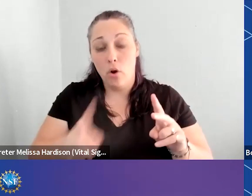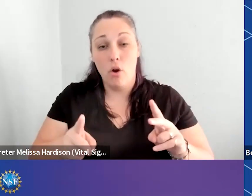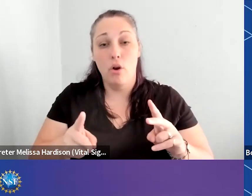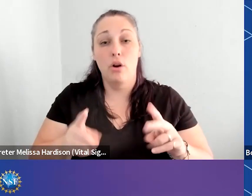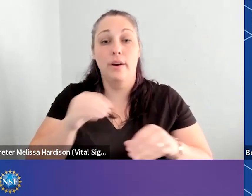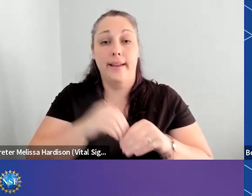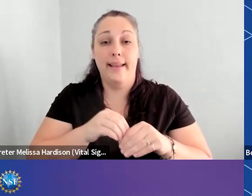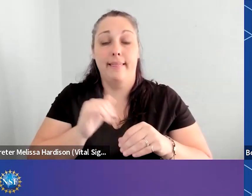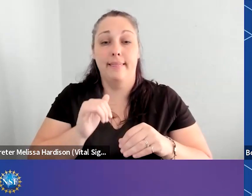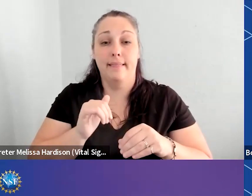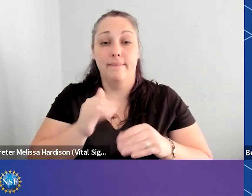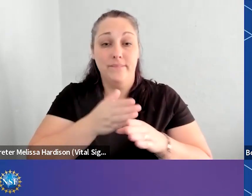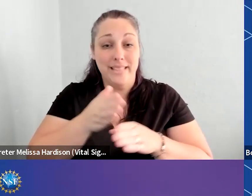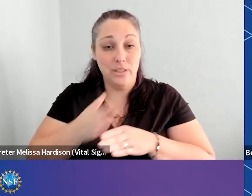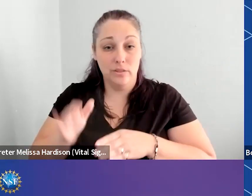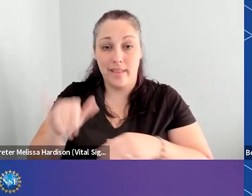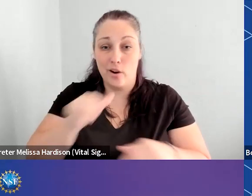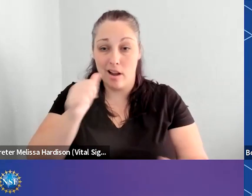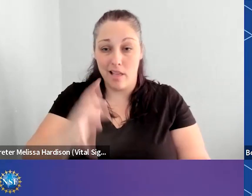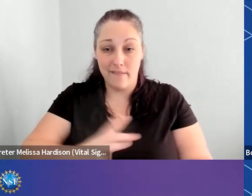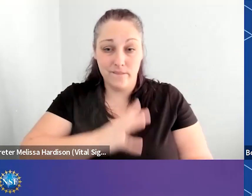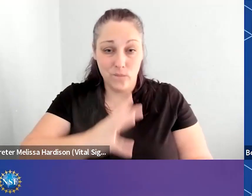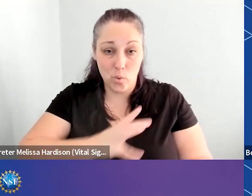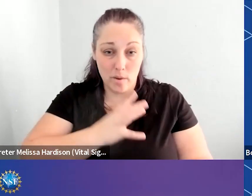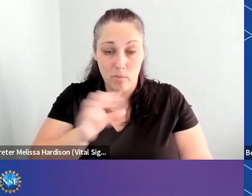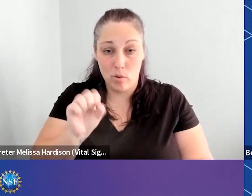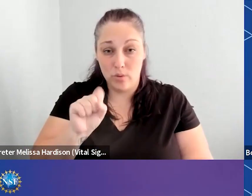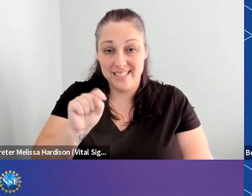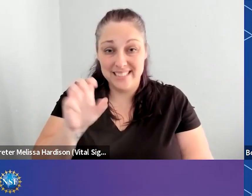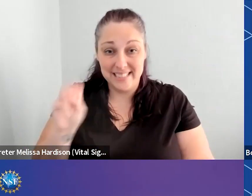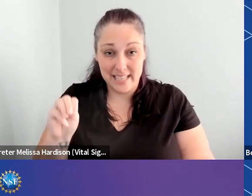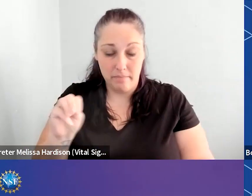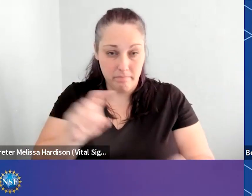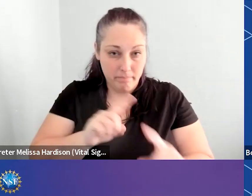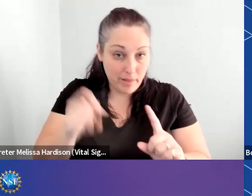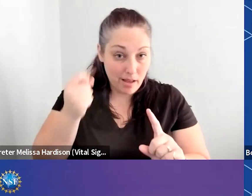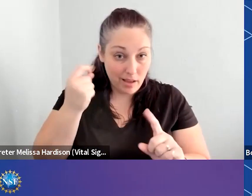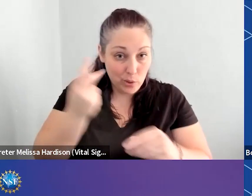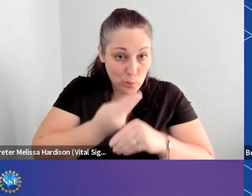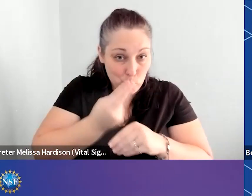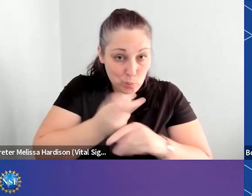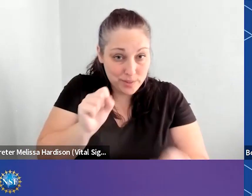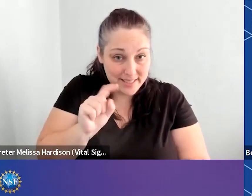of STEM fields, even though they use STEM, you know, in their academic and clinical research.